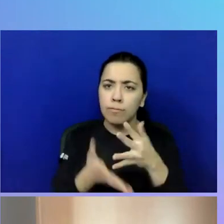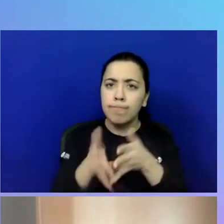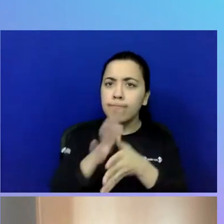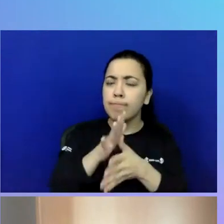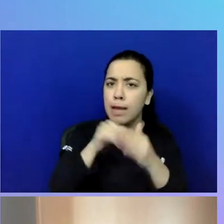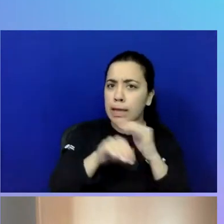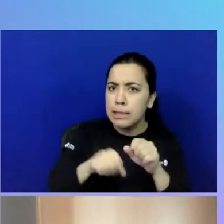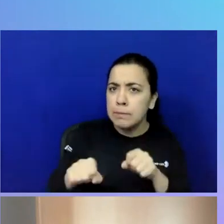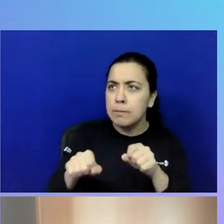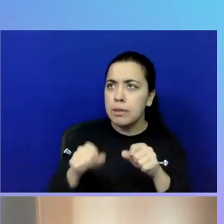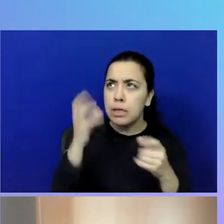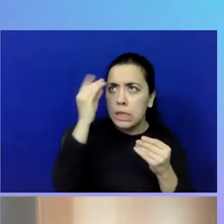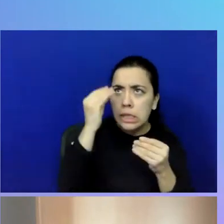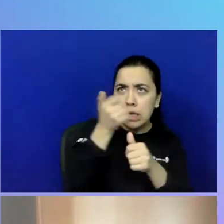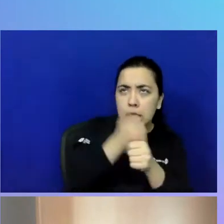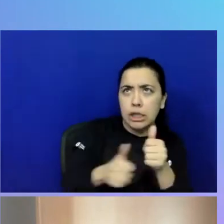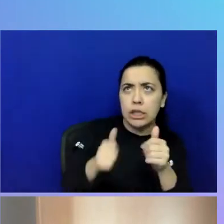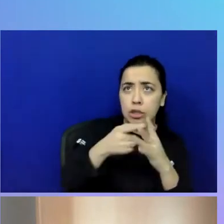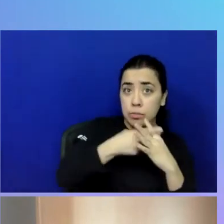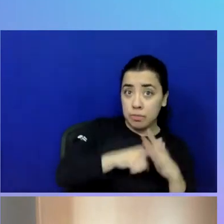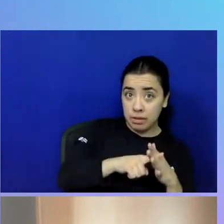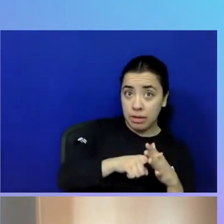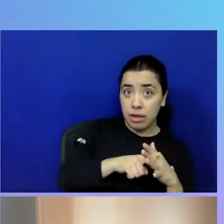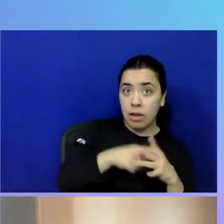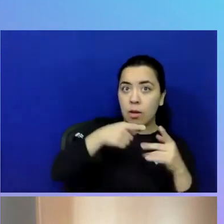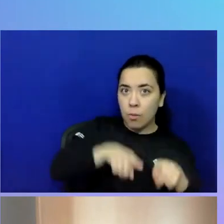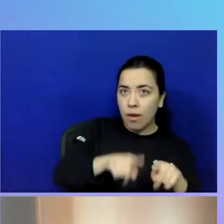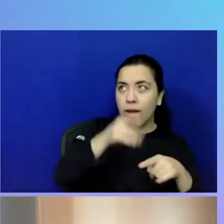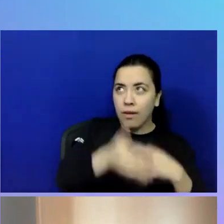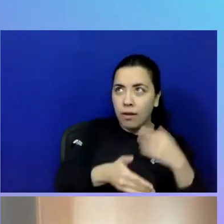course, every stages in our process. And then finally moving